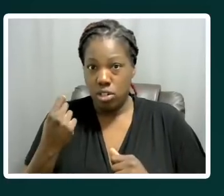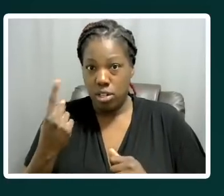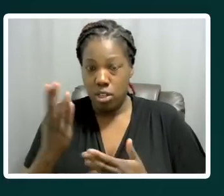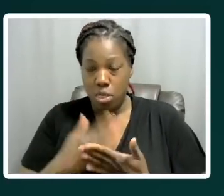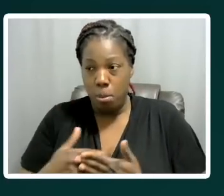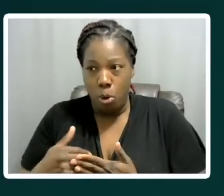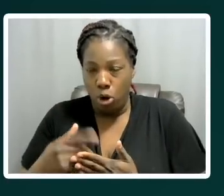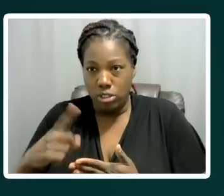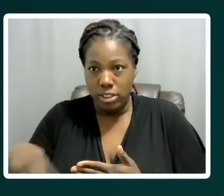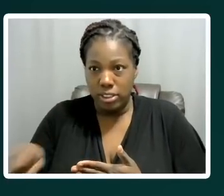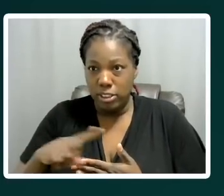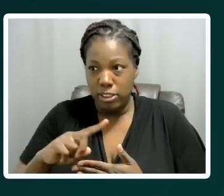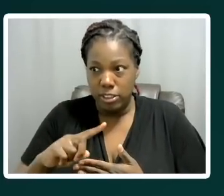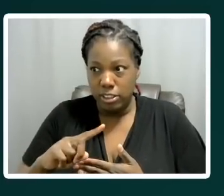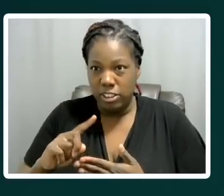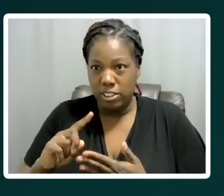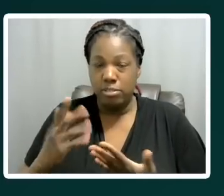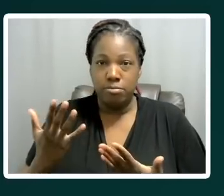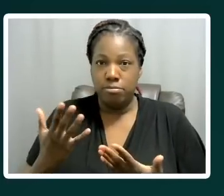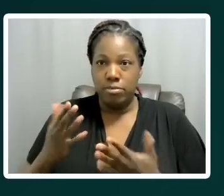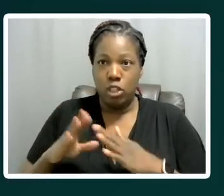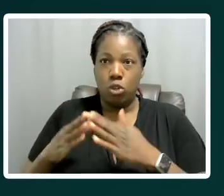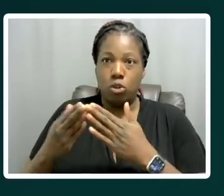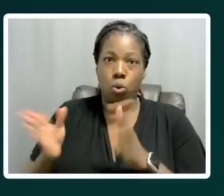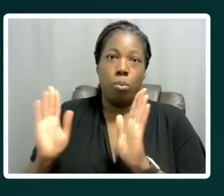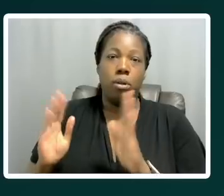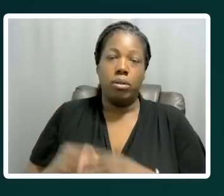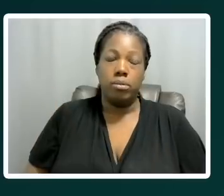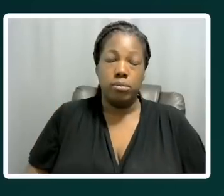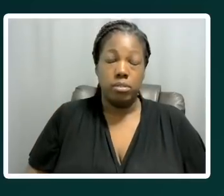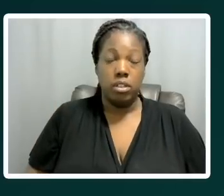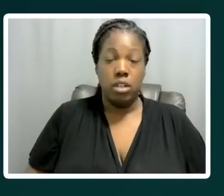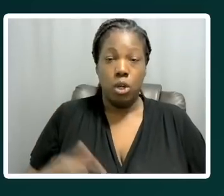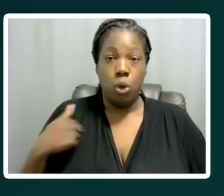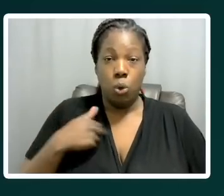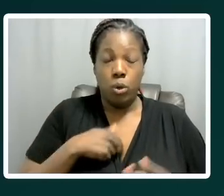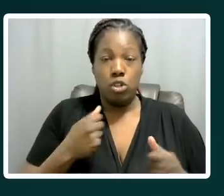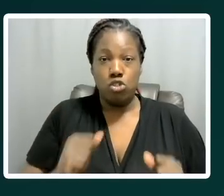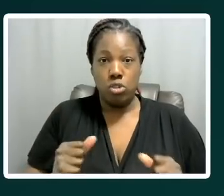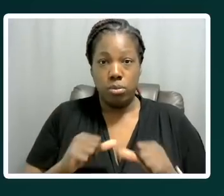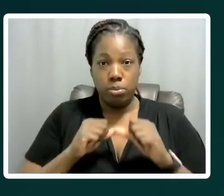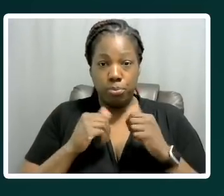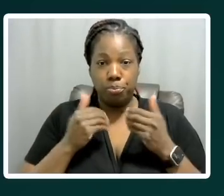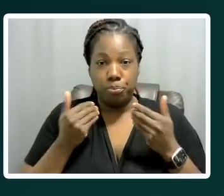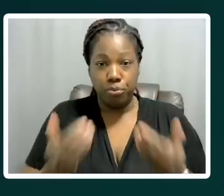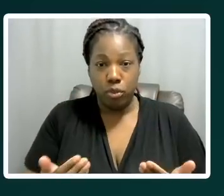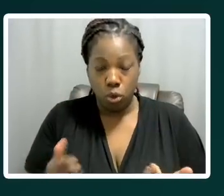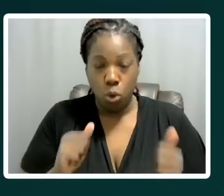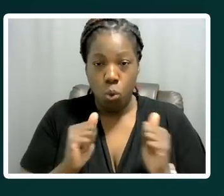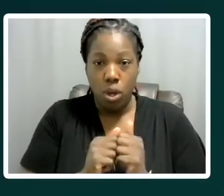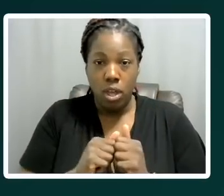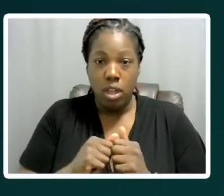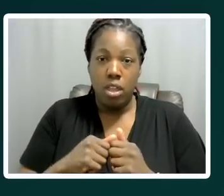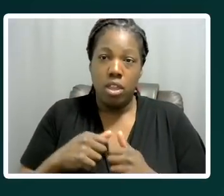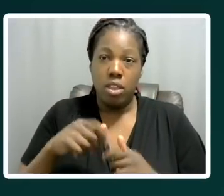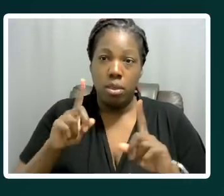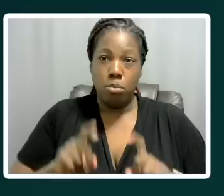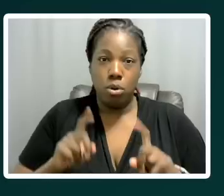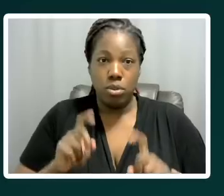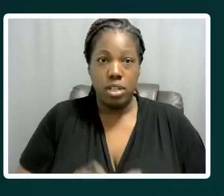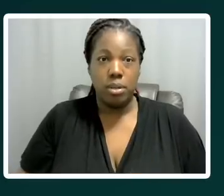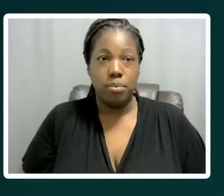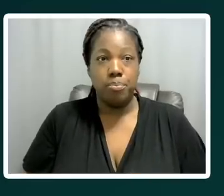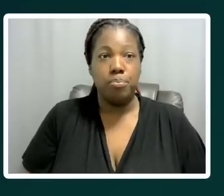open. And so that's what we try to do moving forward with these sort of prototypes.